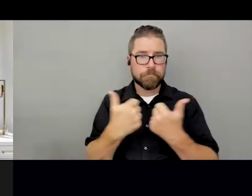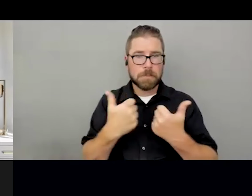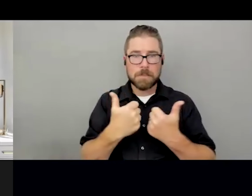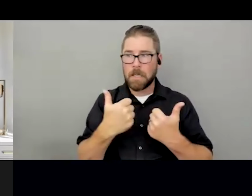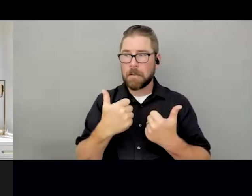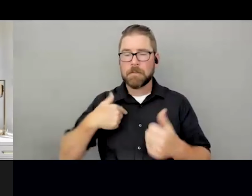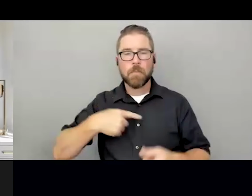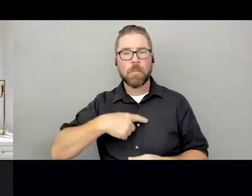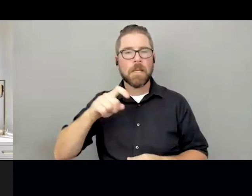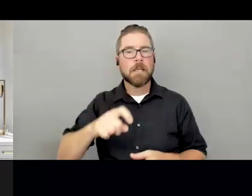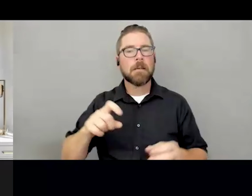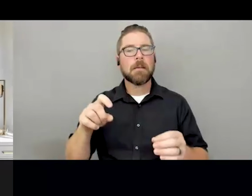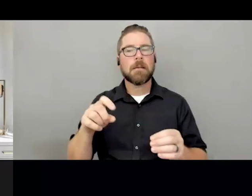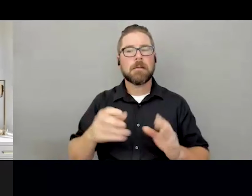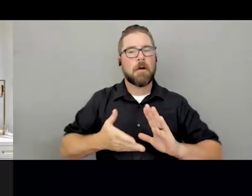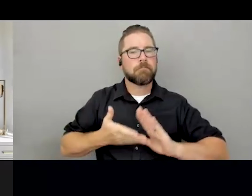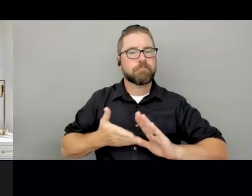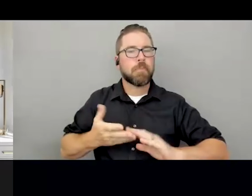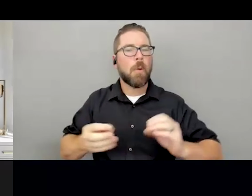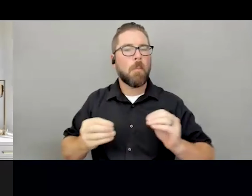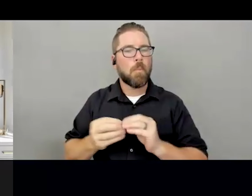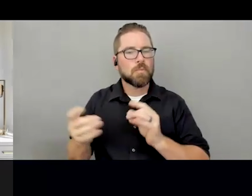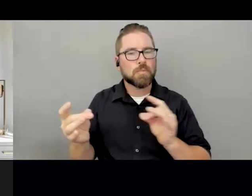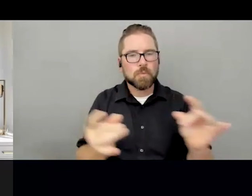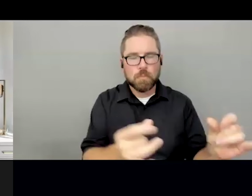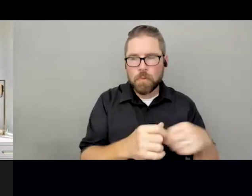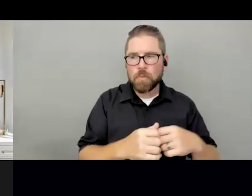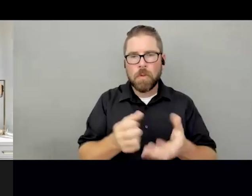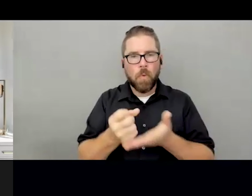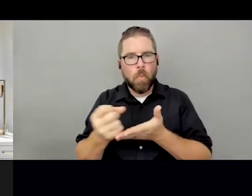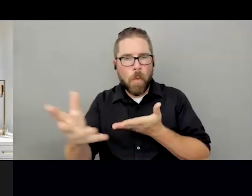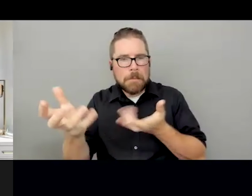So it's a matter of timing how we do things. It's a matter of structure, how we set up things